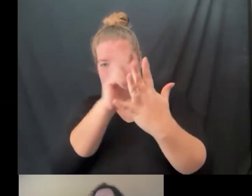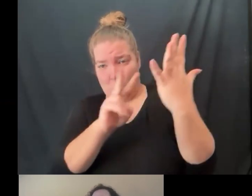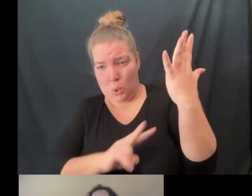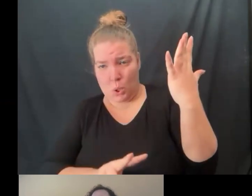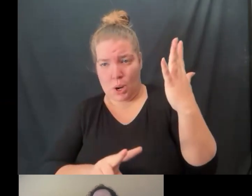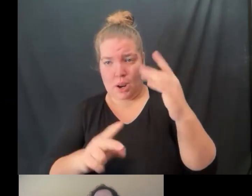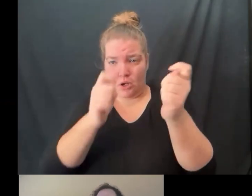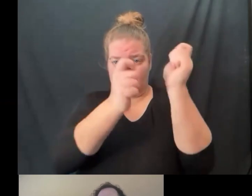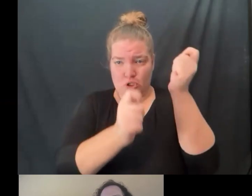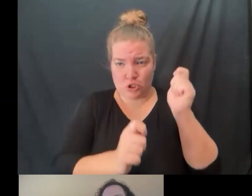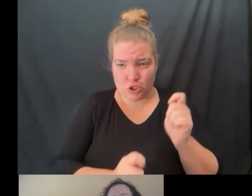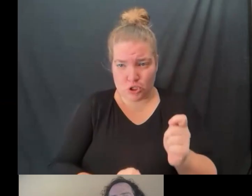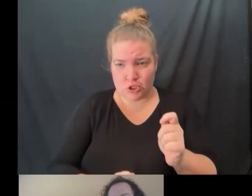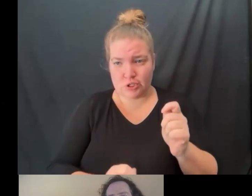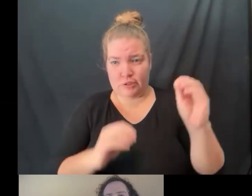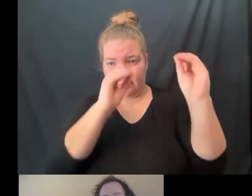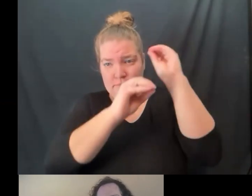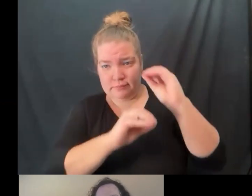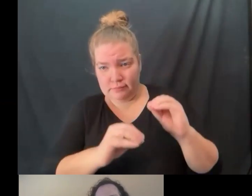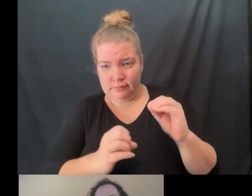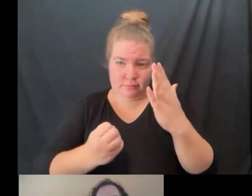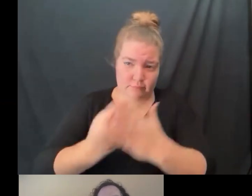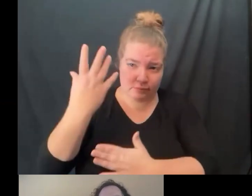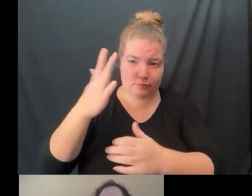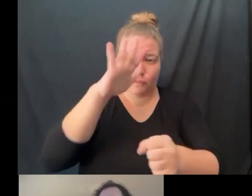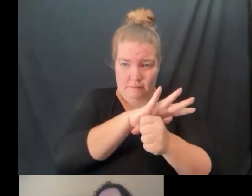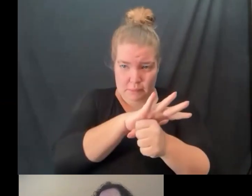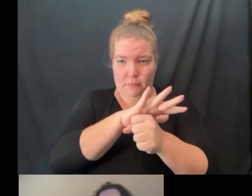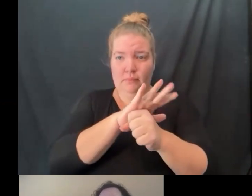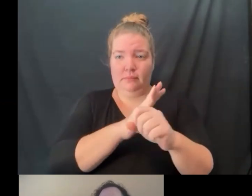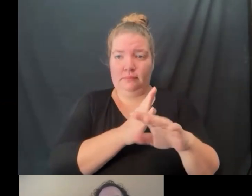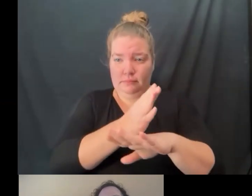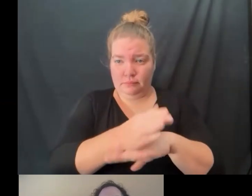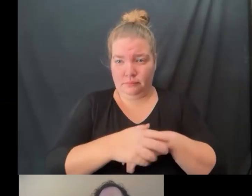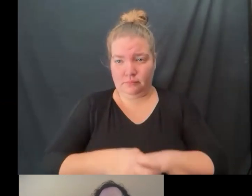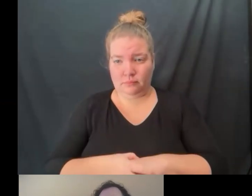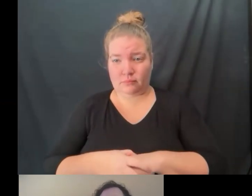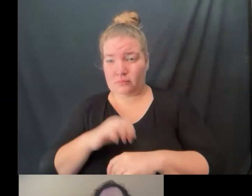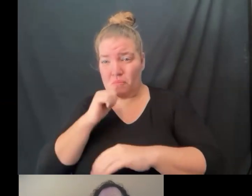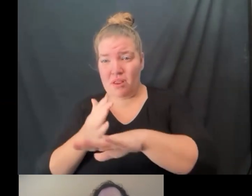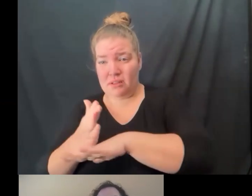So imagine an annual thing where you refresh your list of what you have and confirm it's accessible.